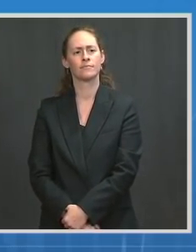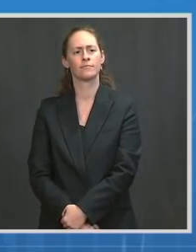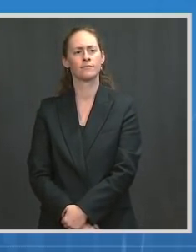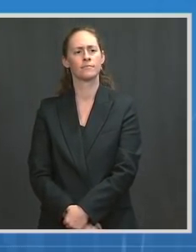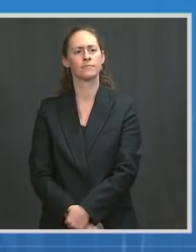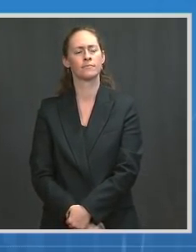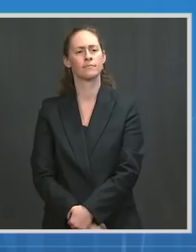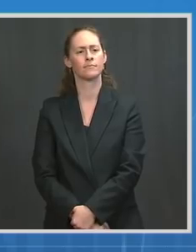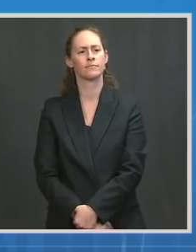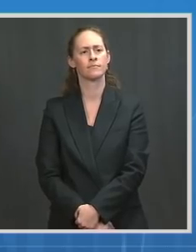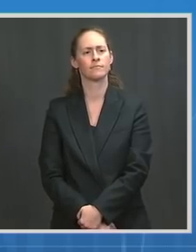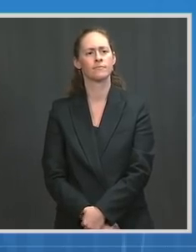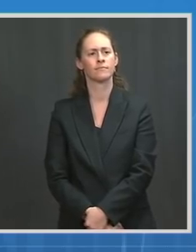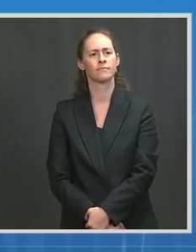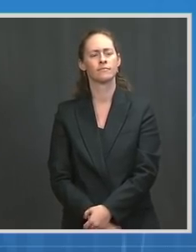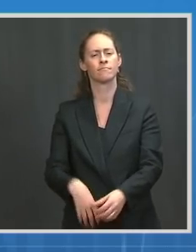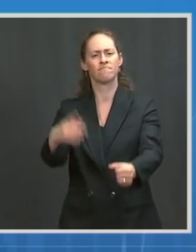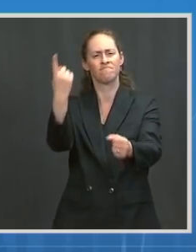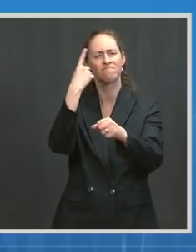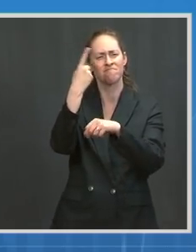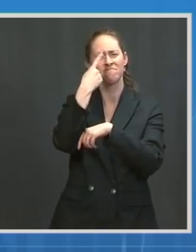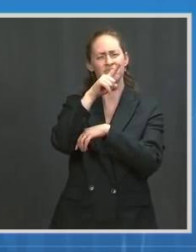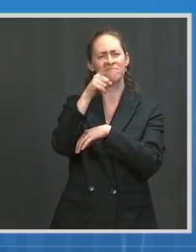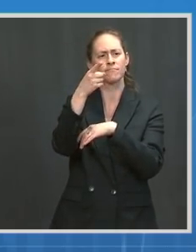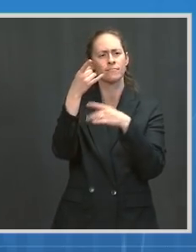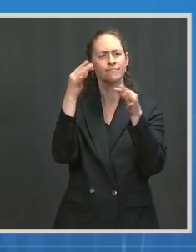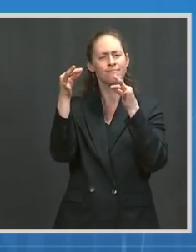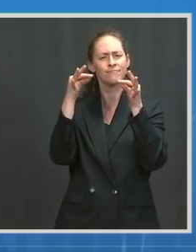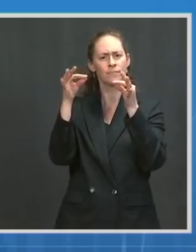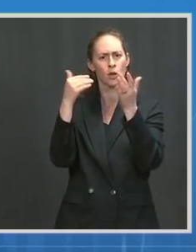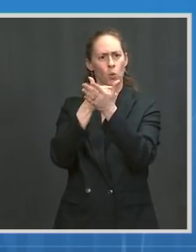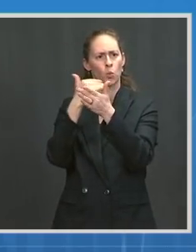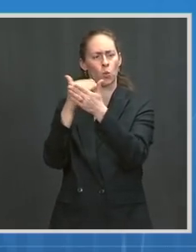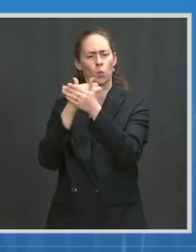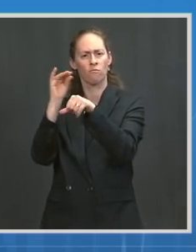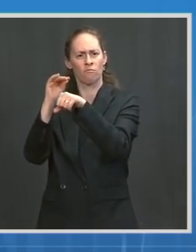with the fact that you're still concerned about the variants